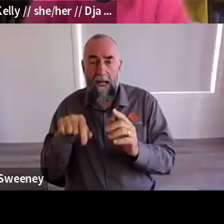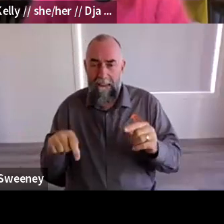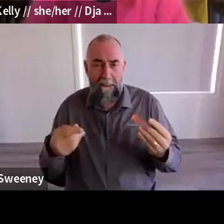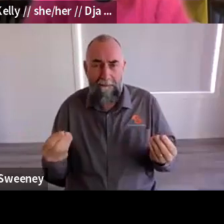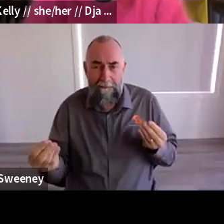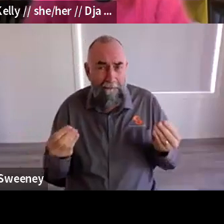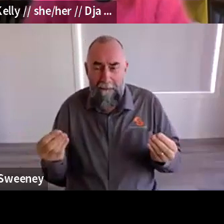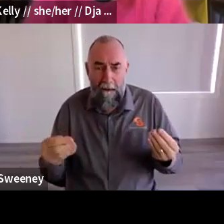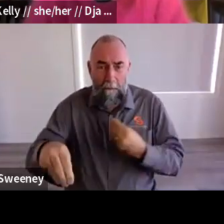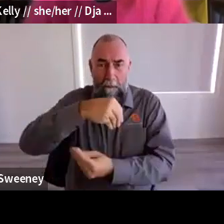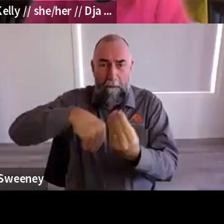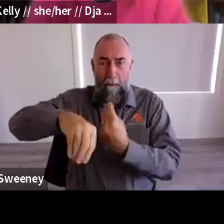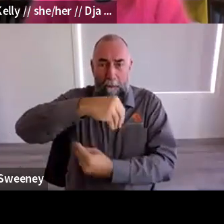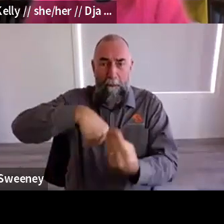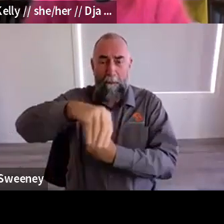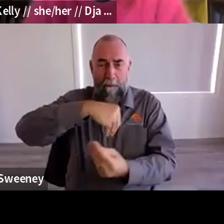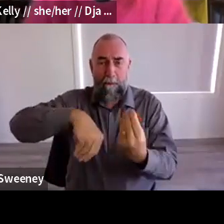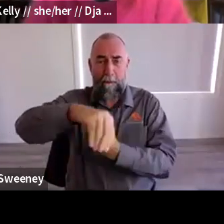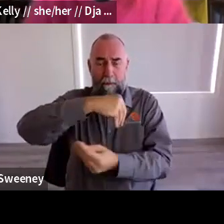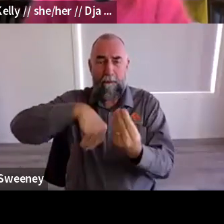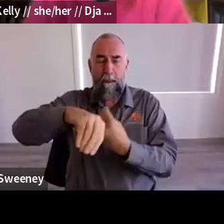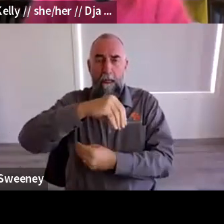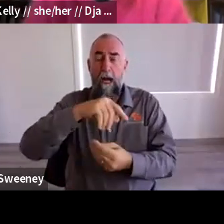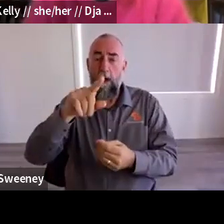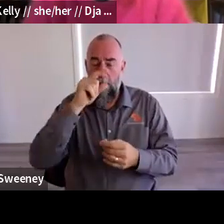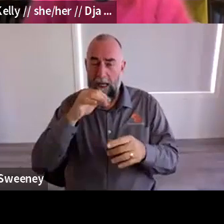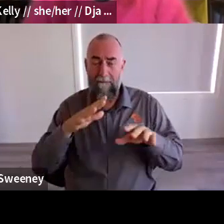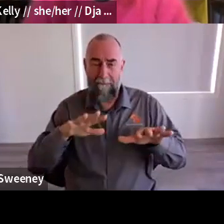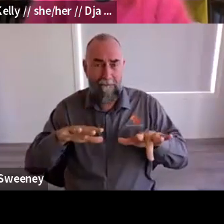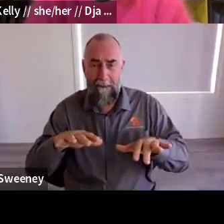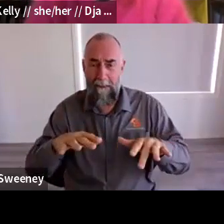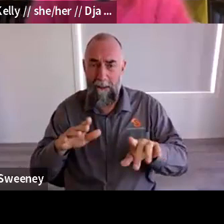we've gone into this kind of spiral of dirty money, what's clean money, I